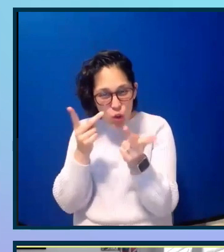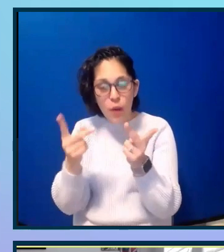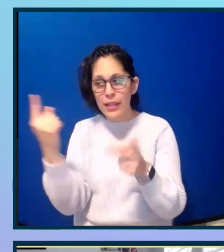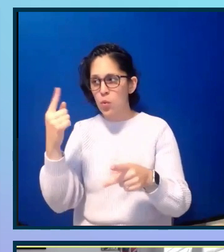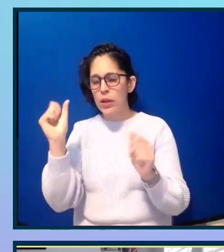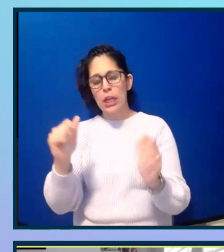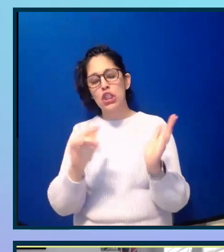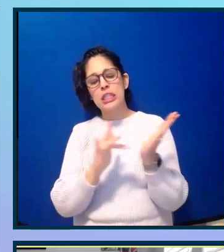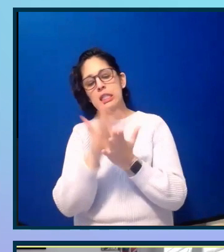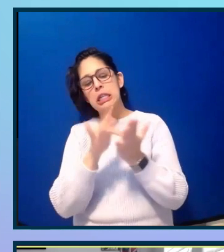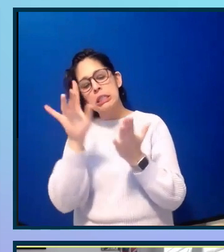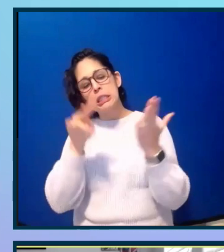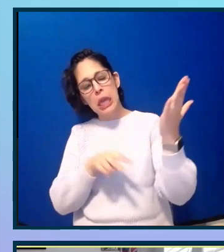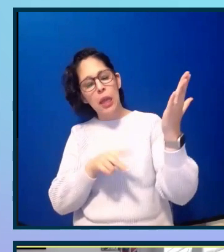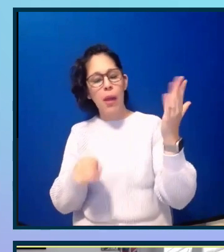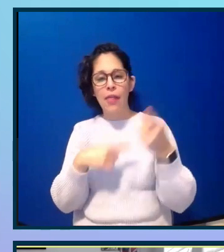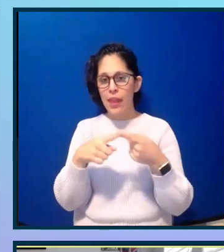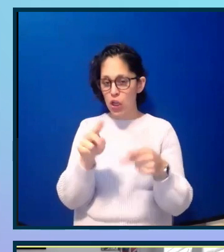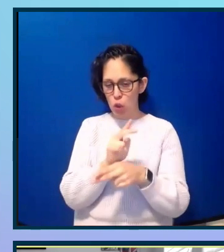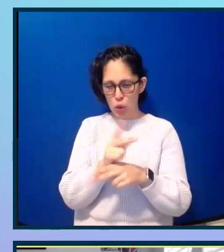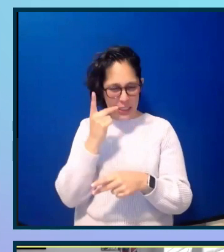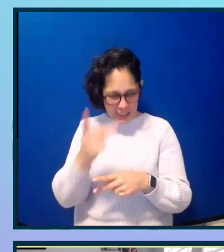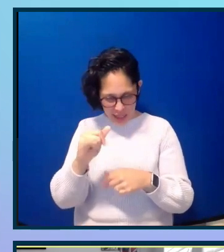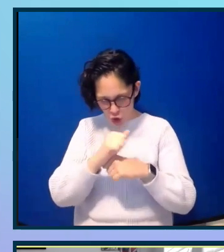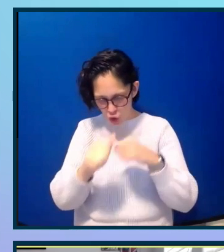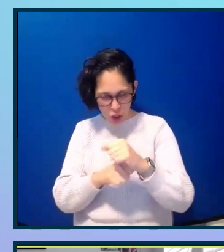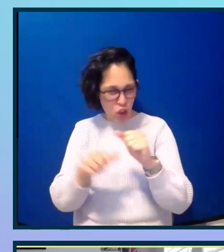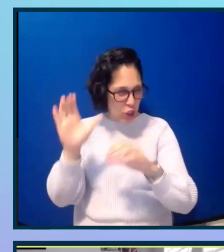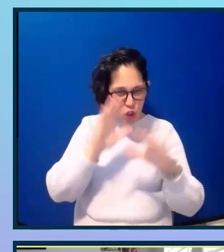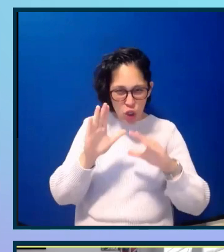and use that facility to sort of see the structure and search for what they're looking for?